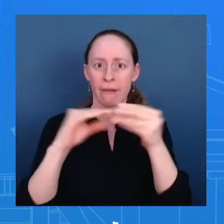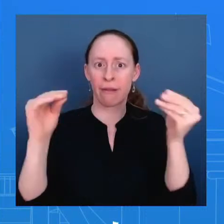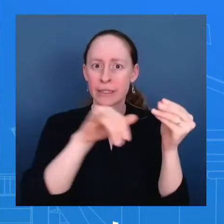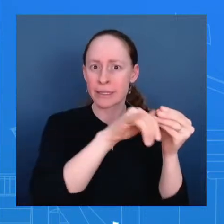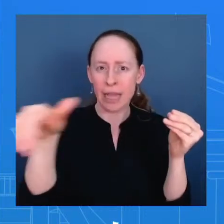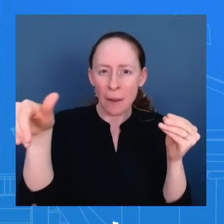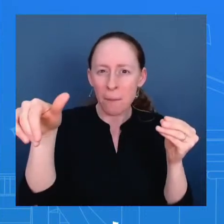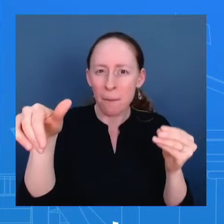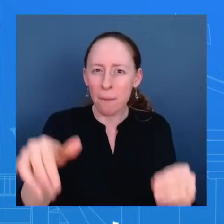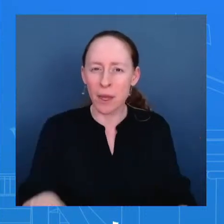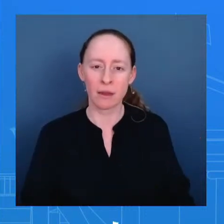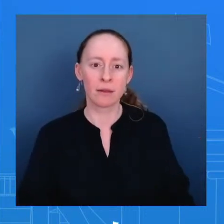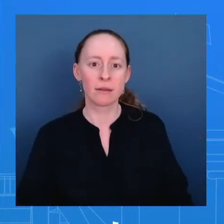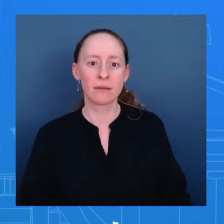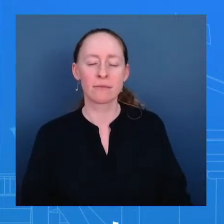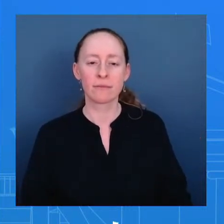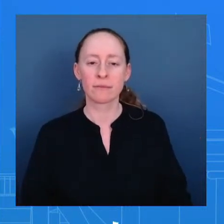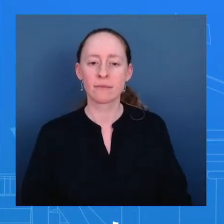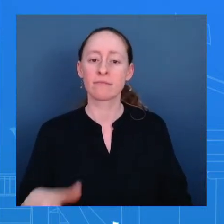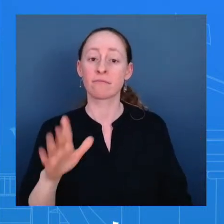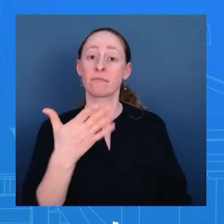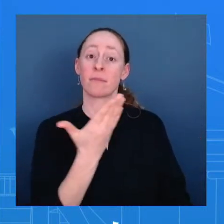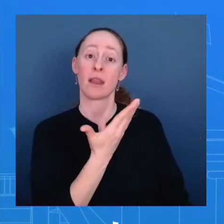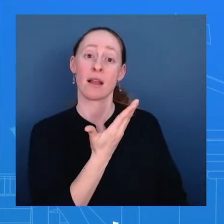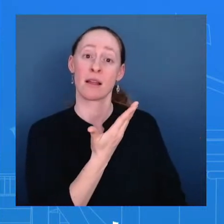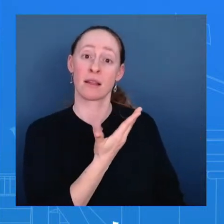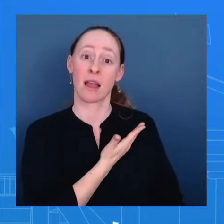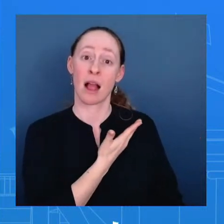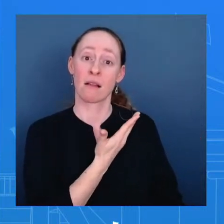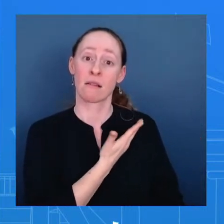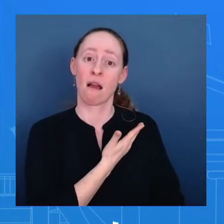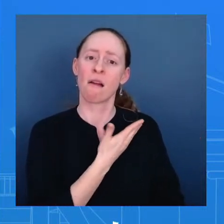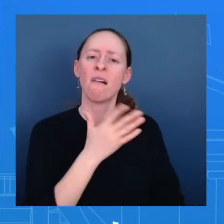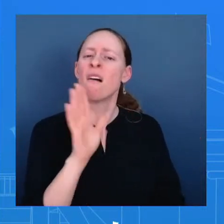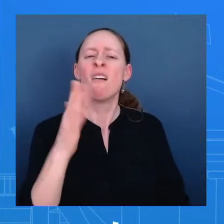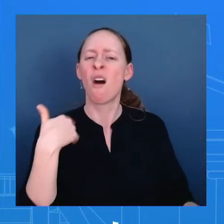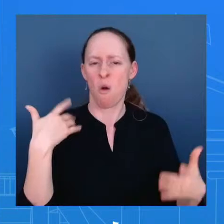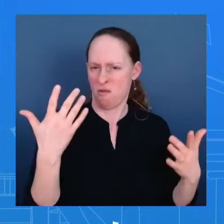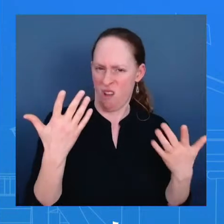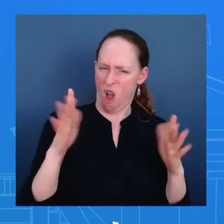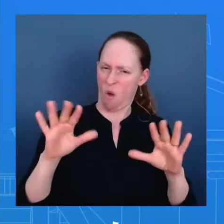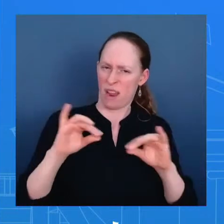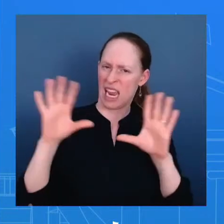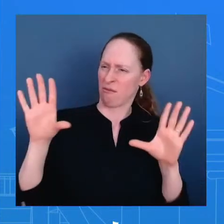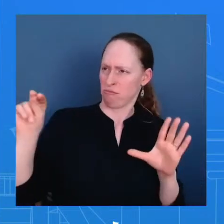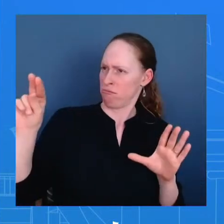we do not support an Israeli reoccupation. We've been clear from this podium, from, obviously, behind this lectern.